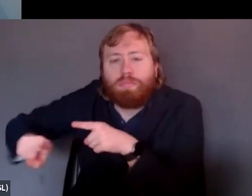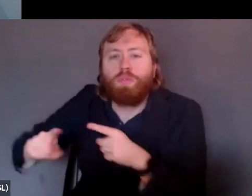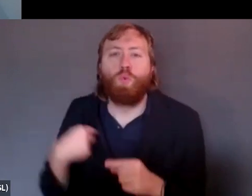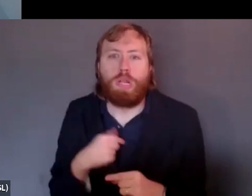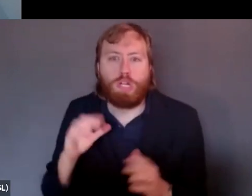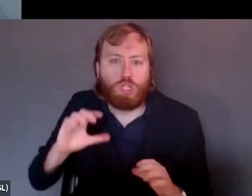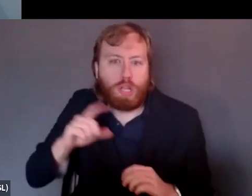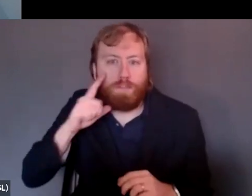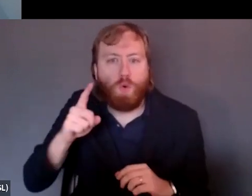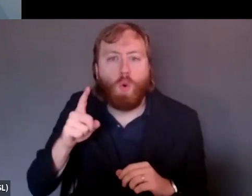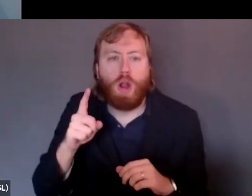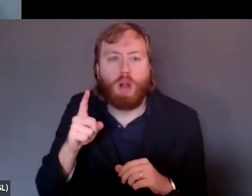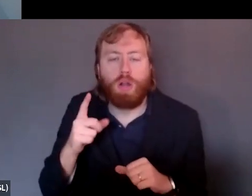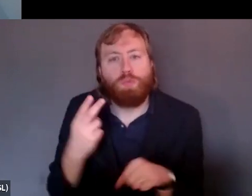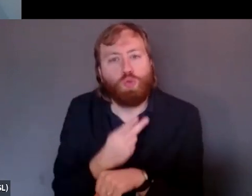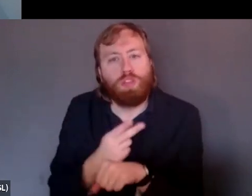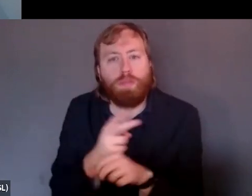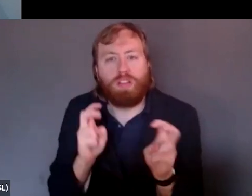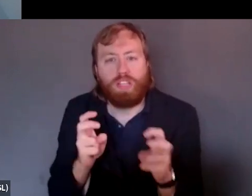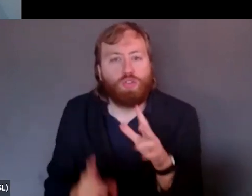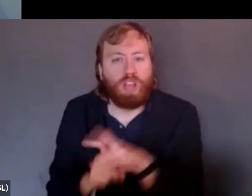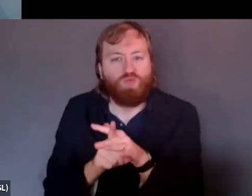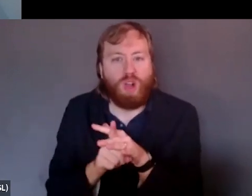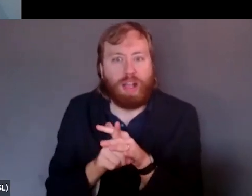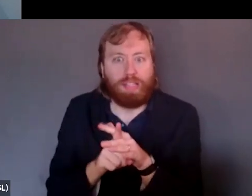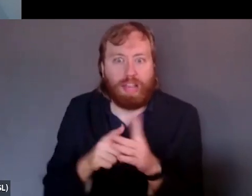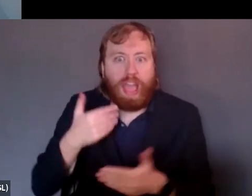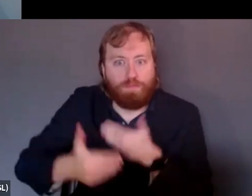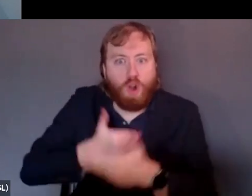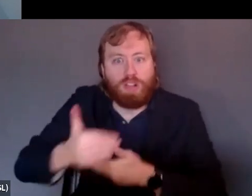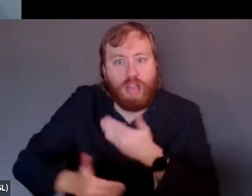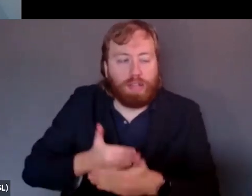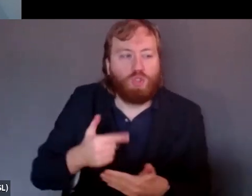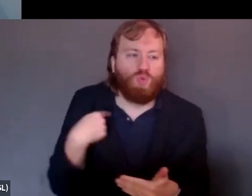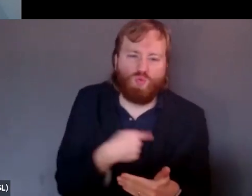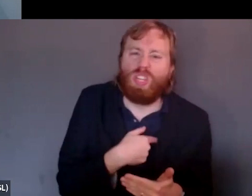that arise in that process. Anyway. >> RON: We do that along the way.